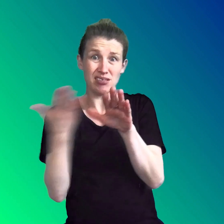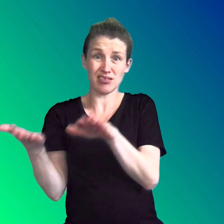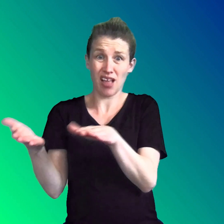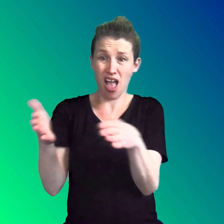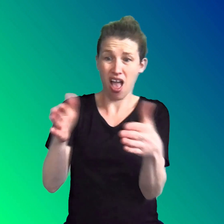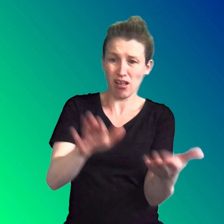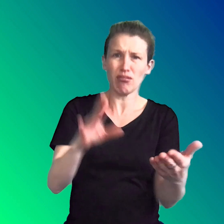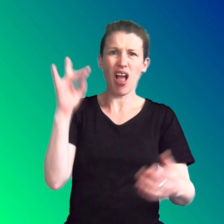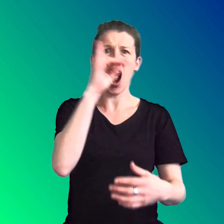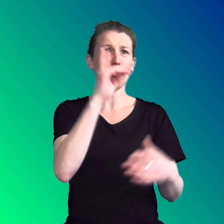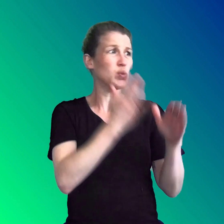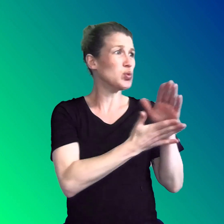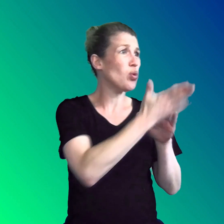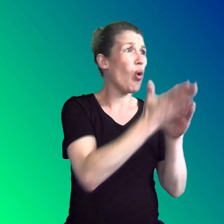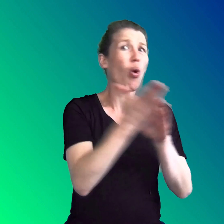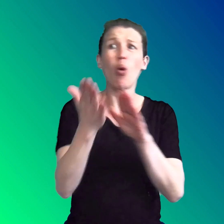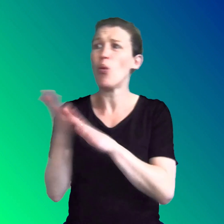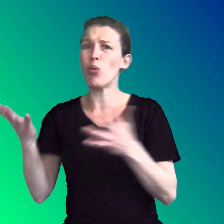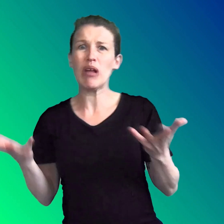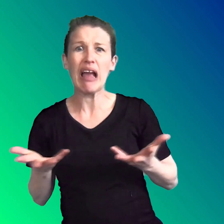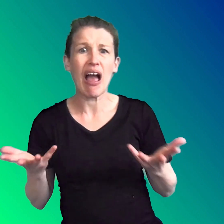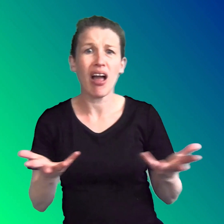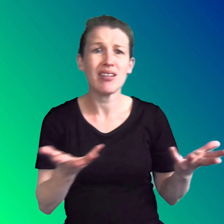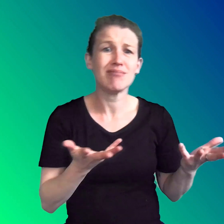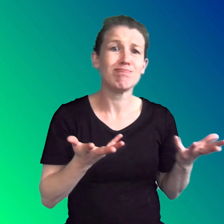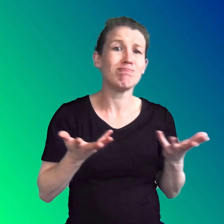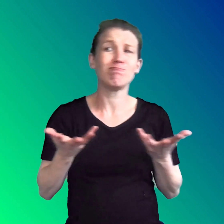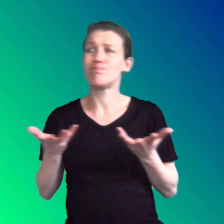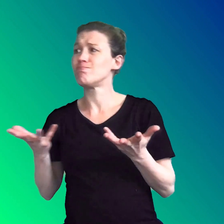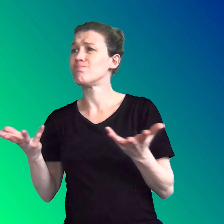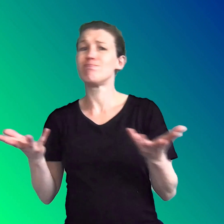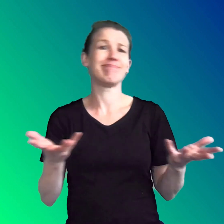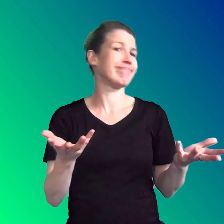If the plant dies, these animals will struggle. Where would they go?